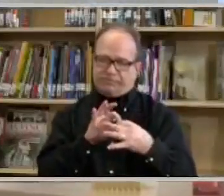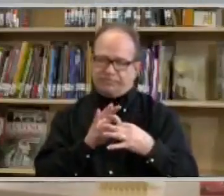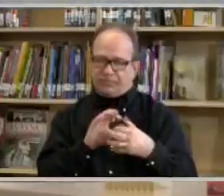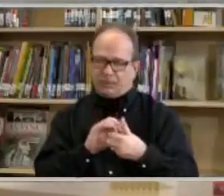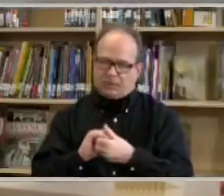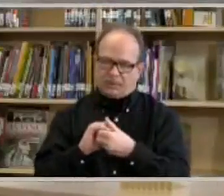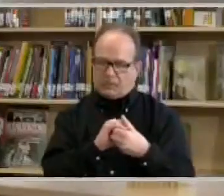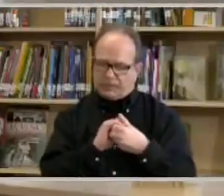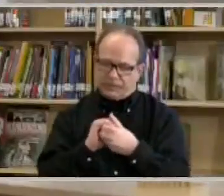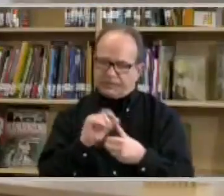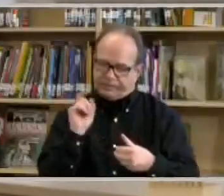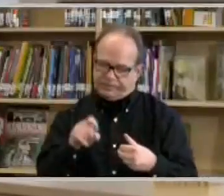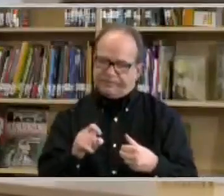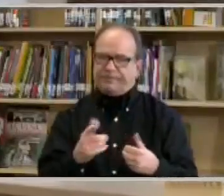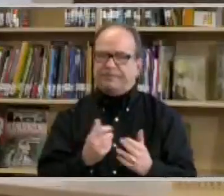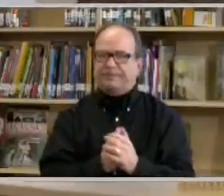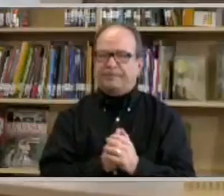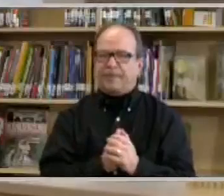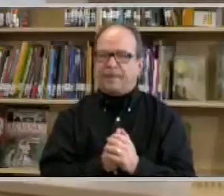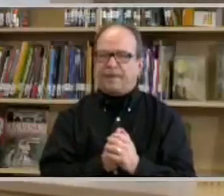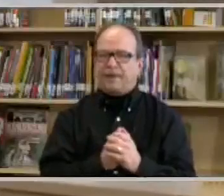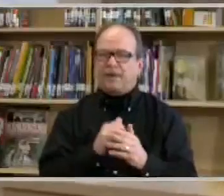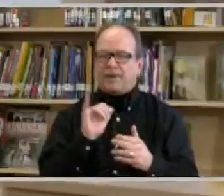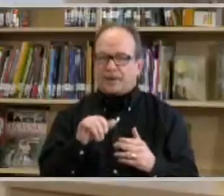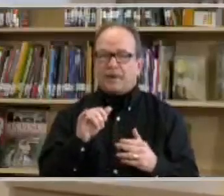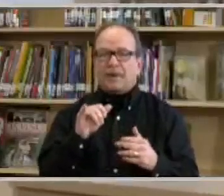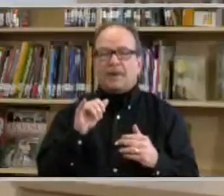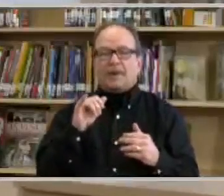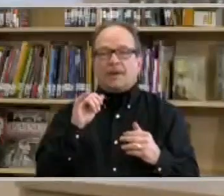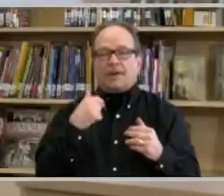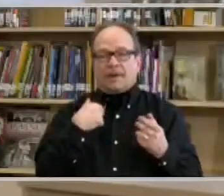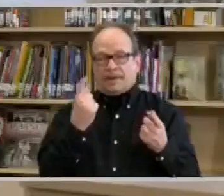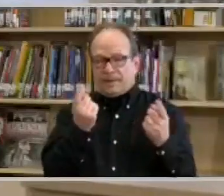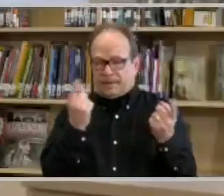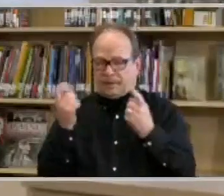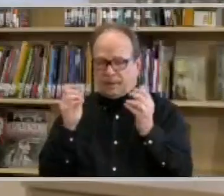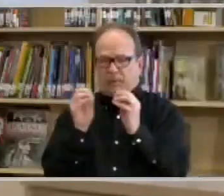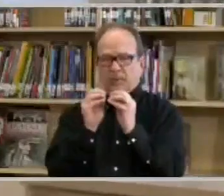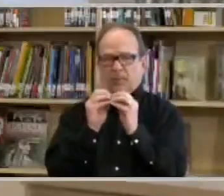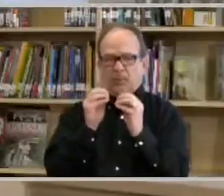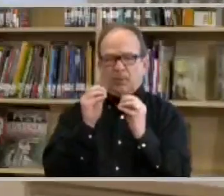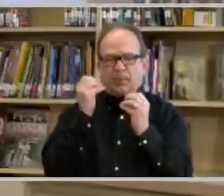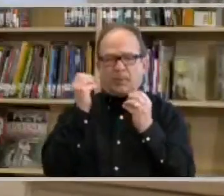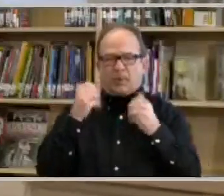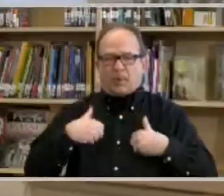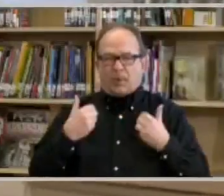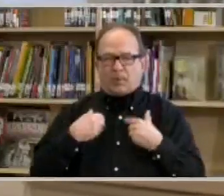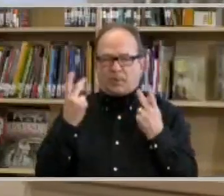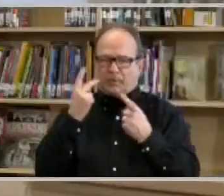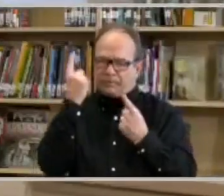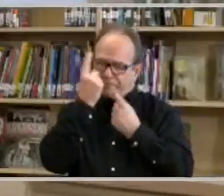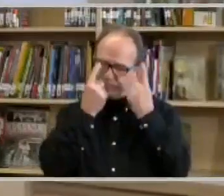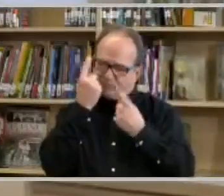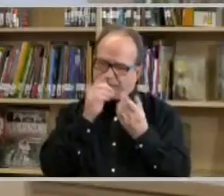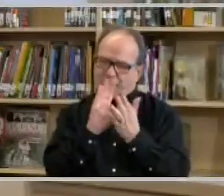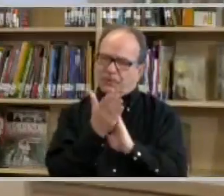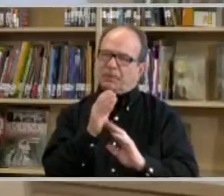COMMUNITY. AND WE HAVE TO WORK VERY HARD TO MAKE SURE THAT WE ARE RECRUITING